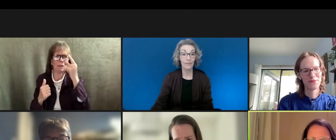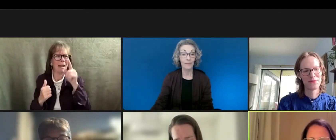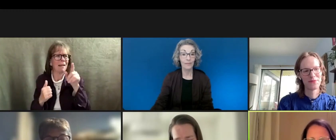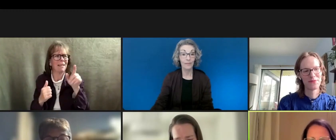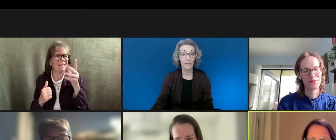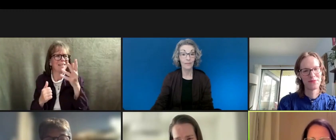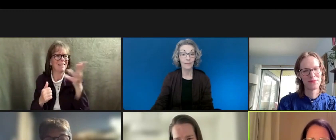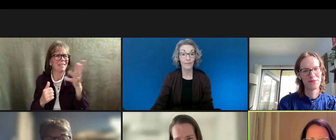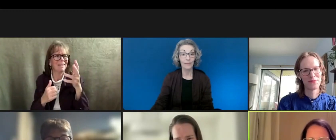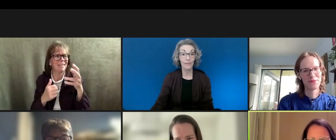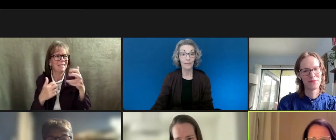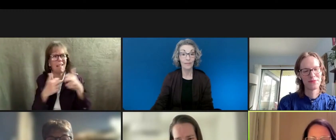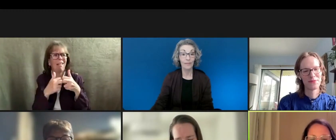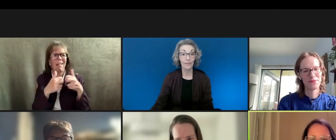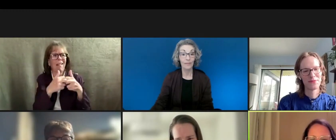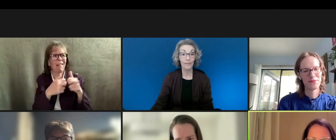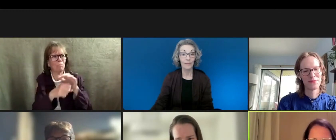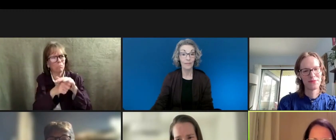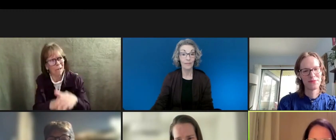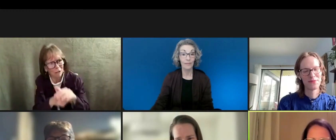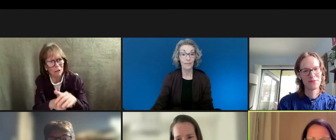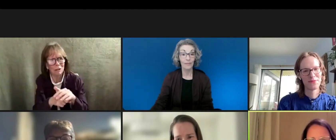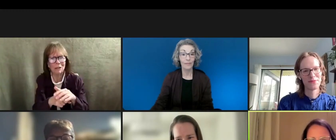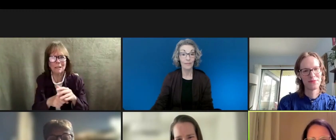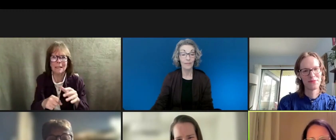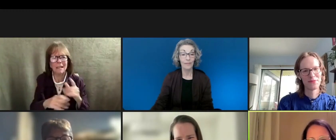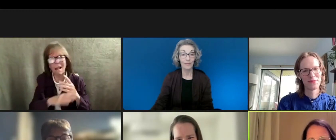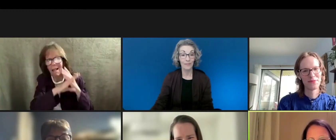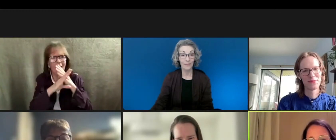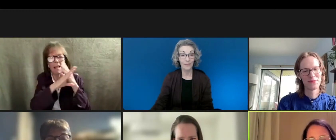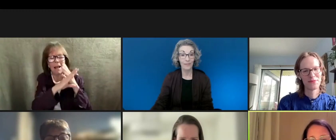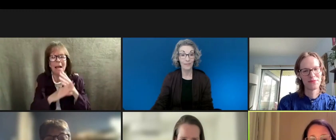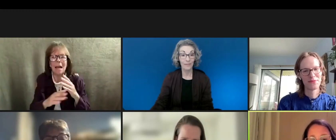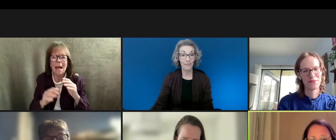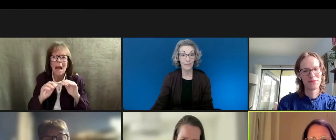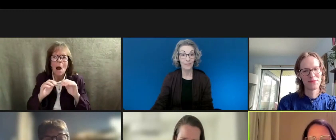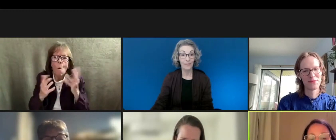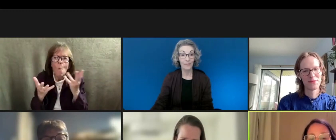What is the diplomacy of the situation and can really provide good